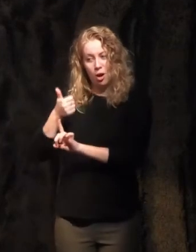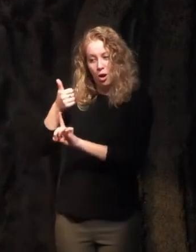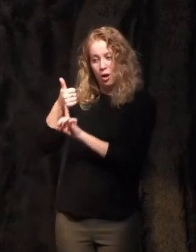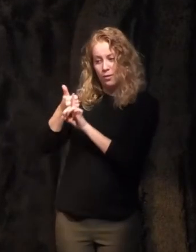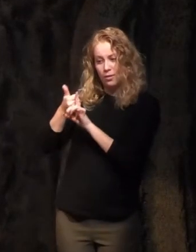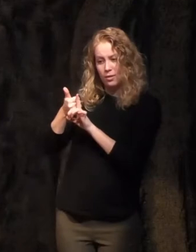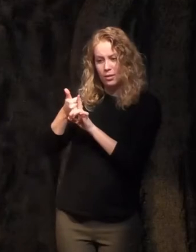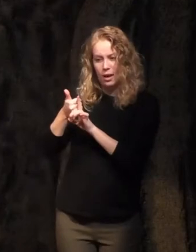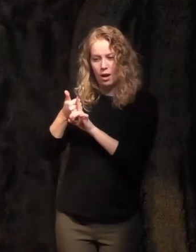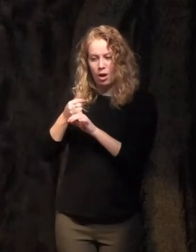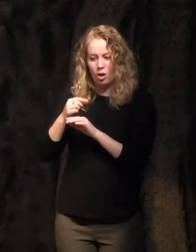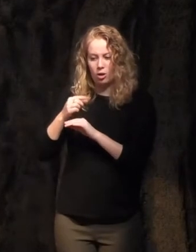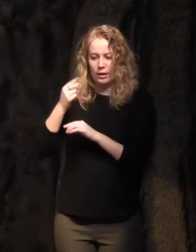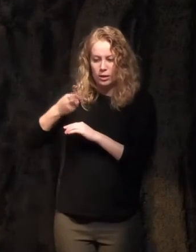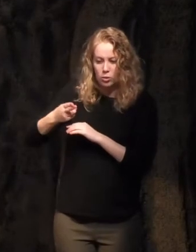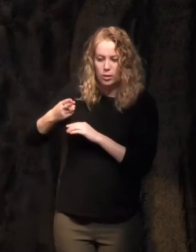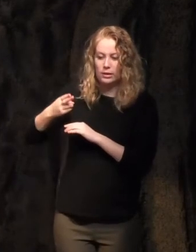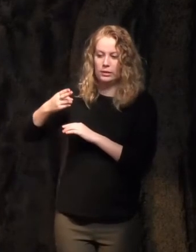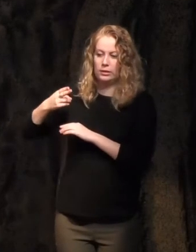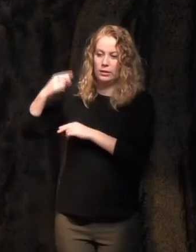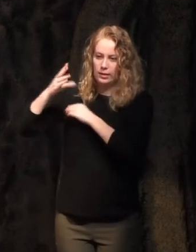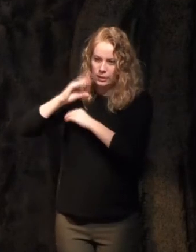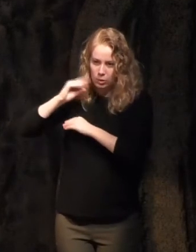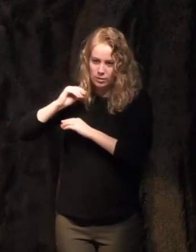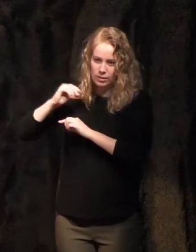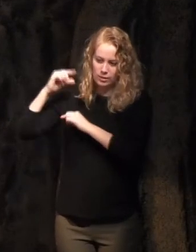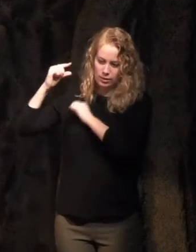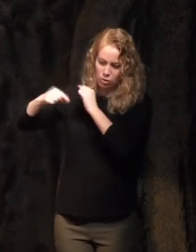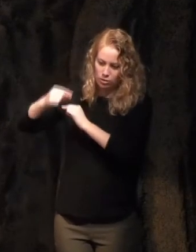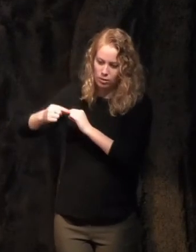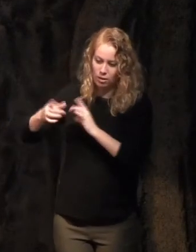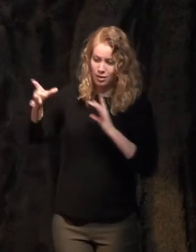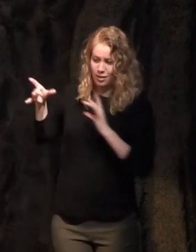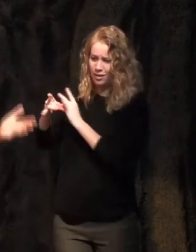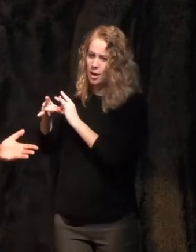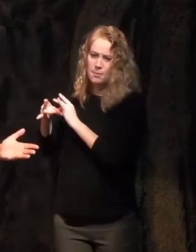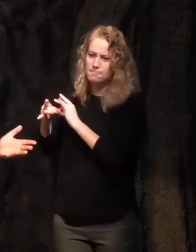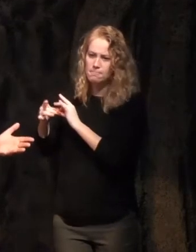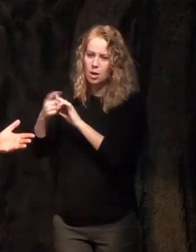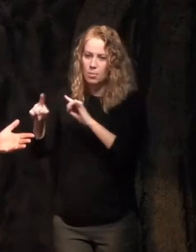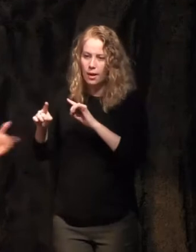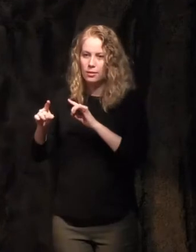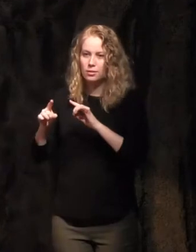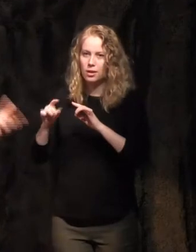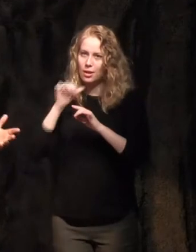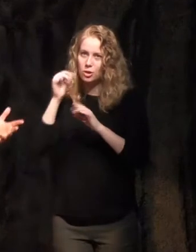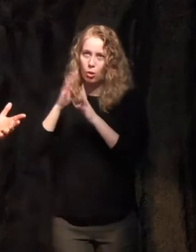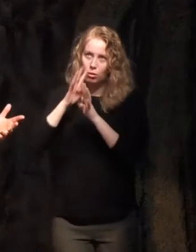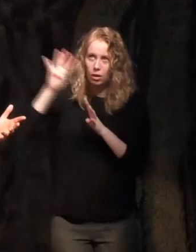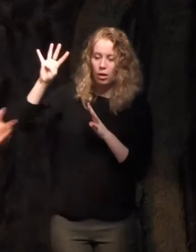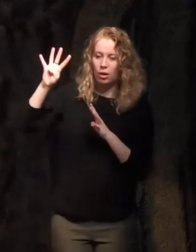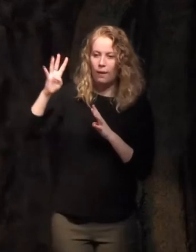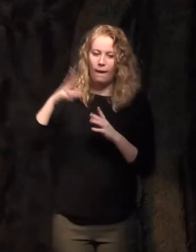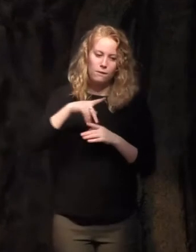have very limited connection to but don't negate those of the regional theater managing directors and props makers, or the workers